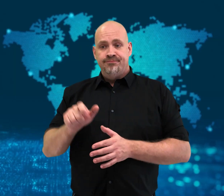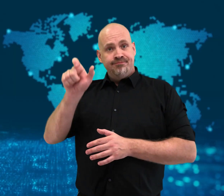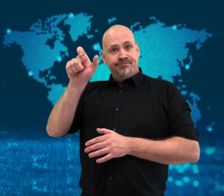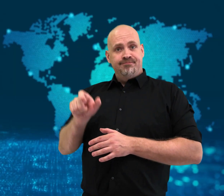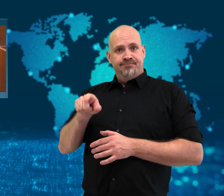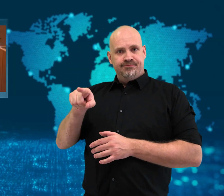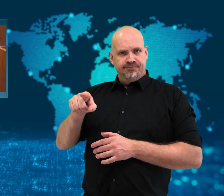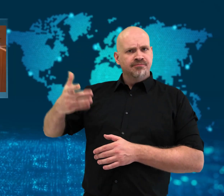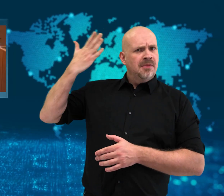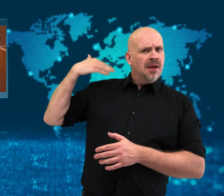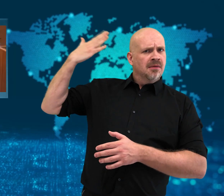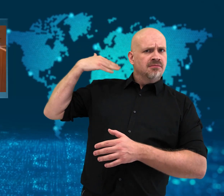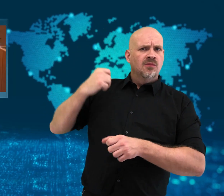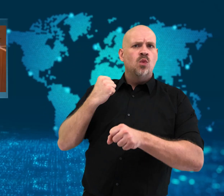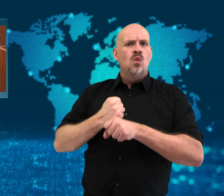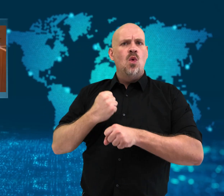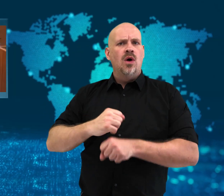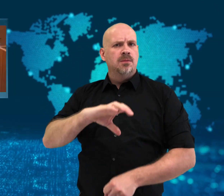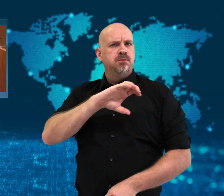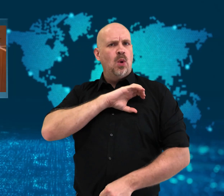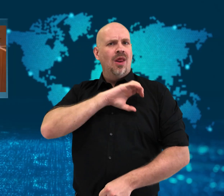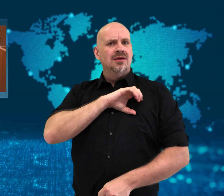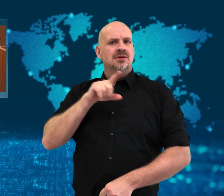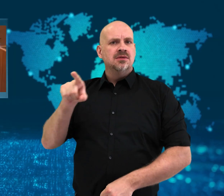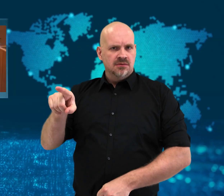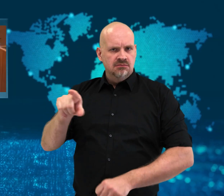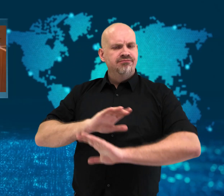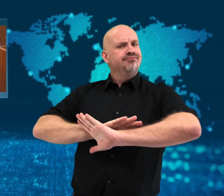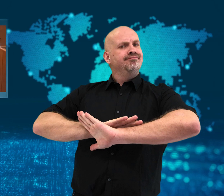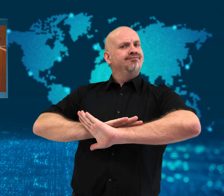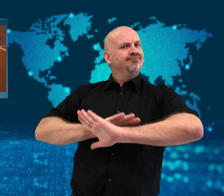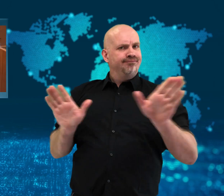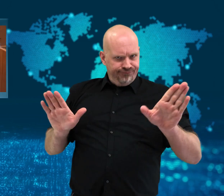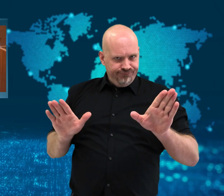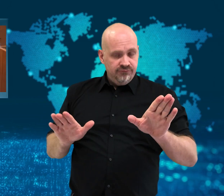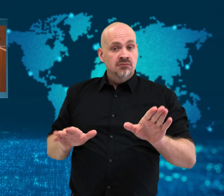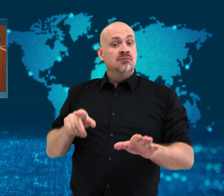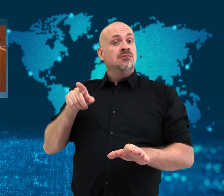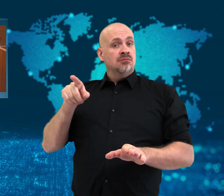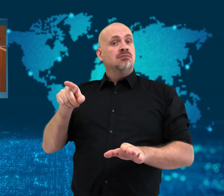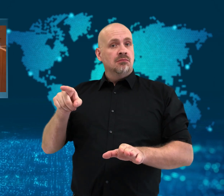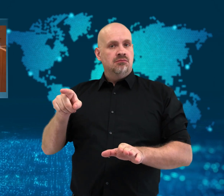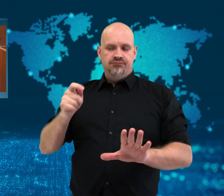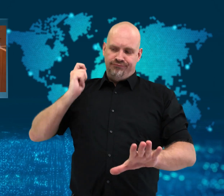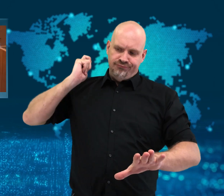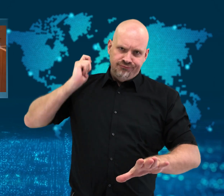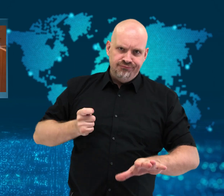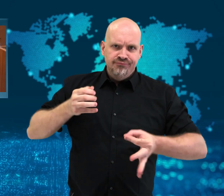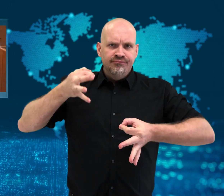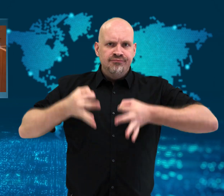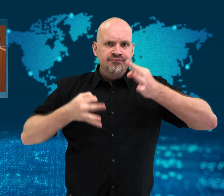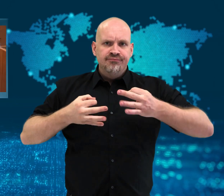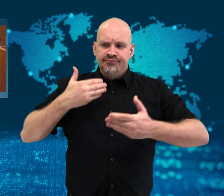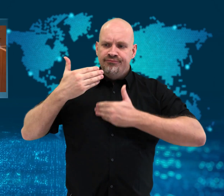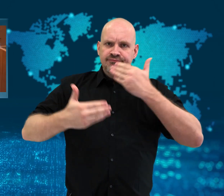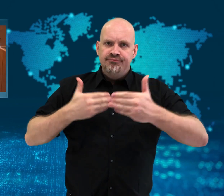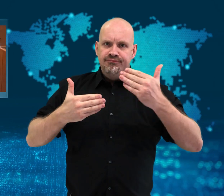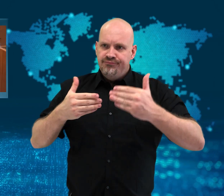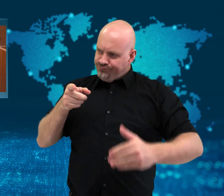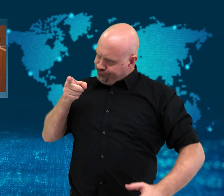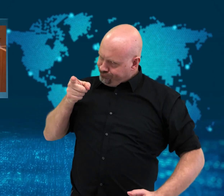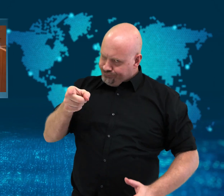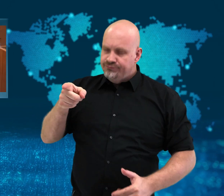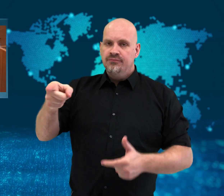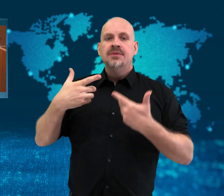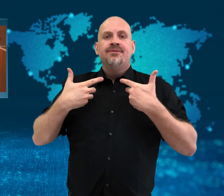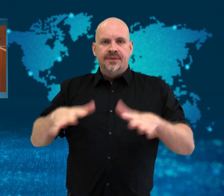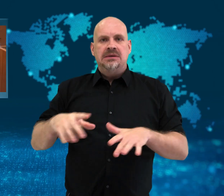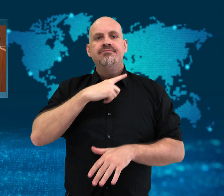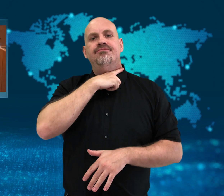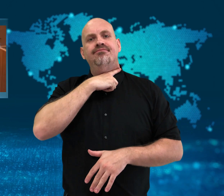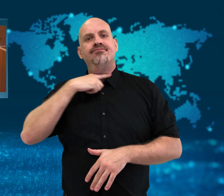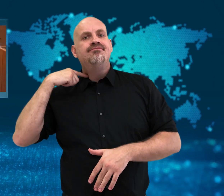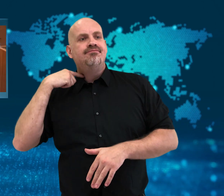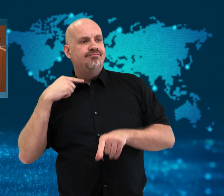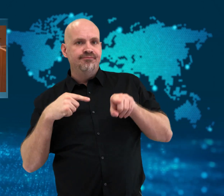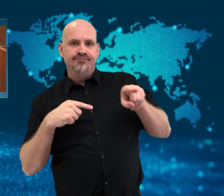[Gavin]: Ex-US police officer Derek Chauvin was found guilty on